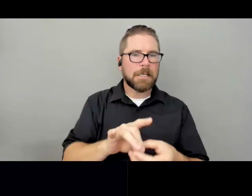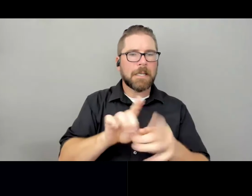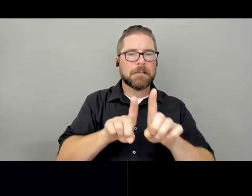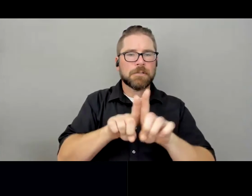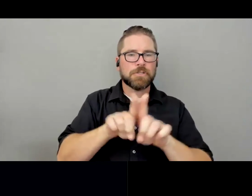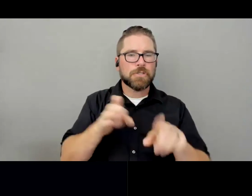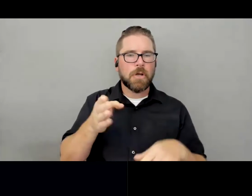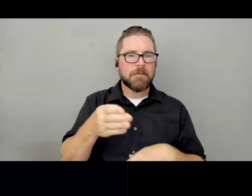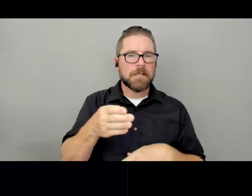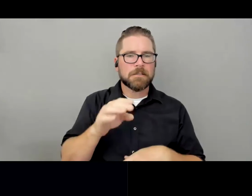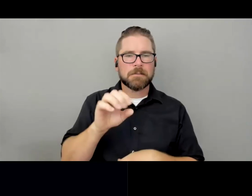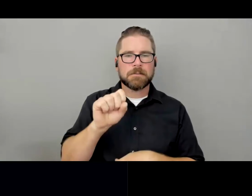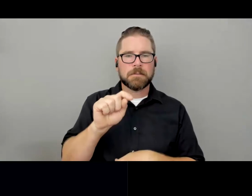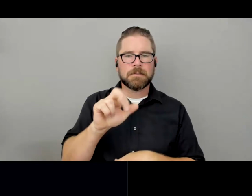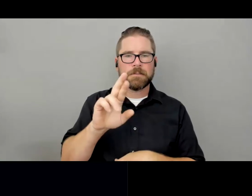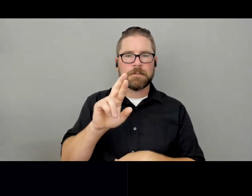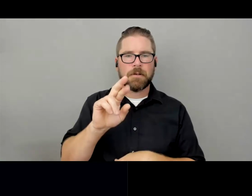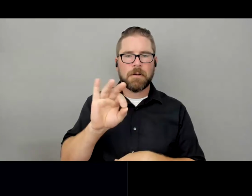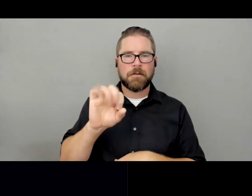Does Canvas seem like